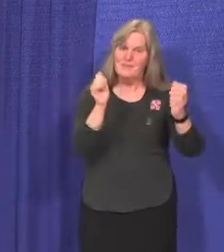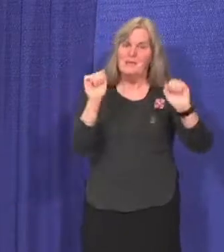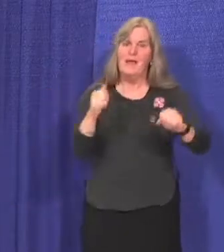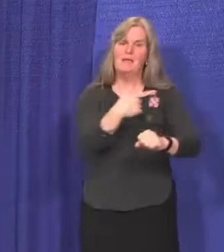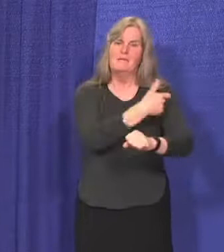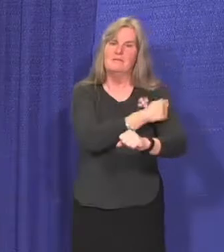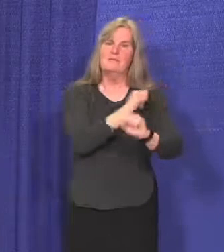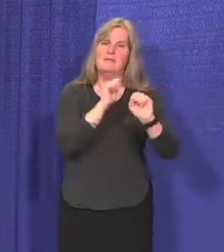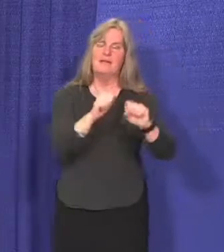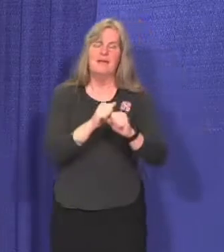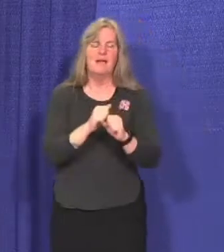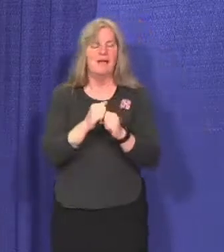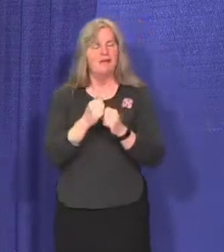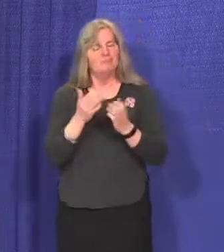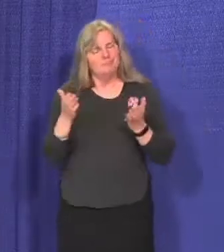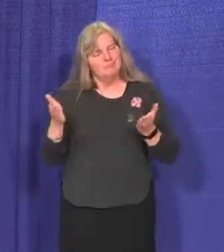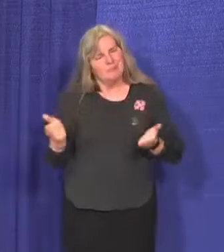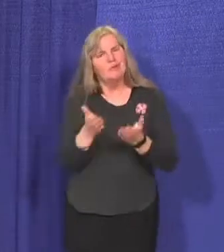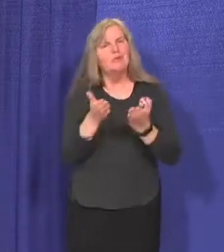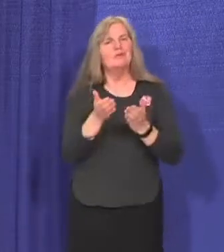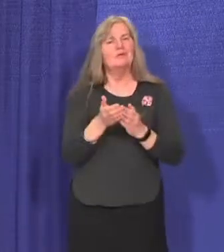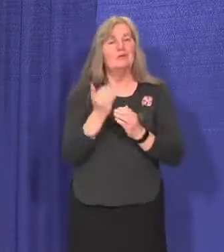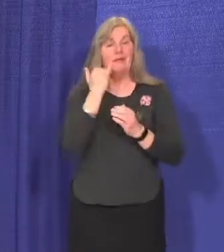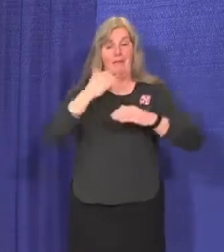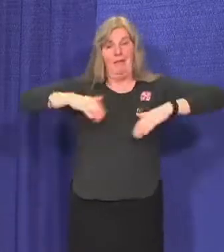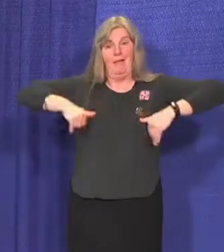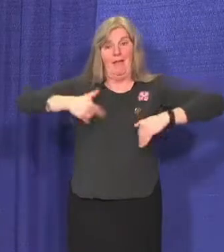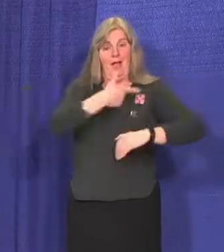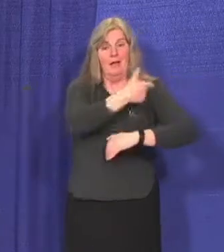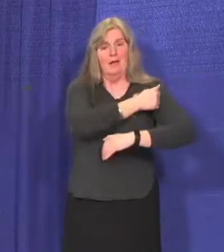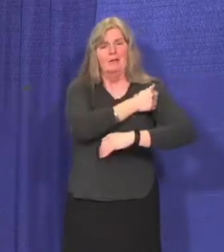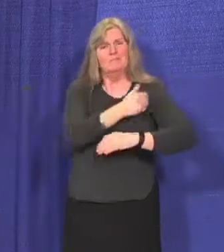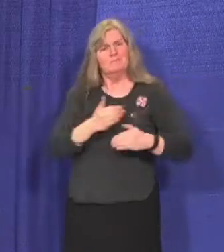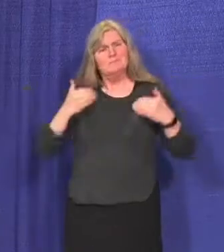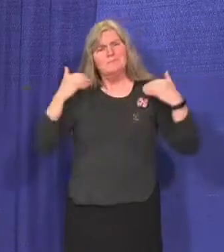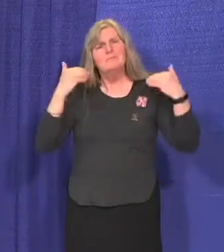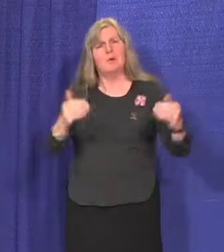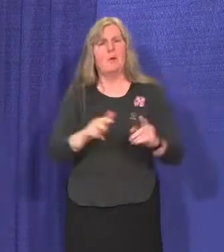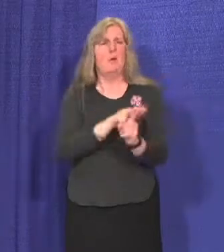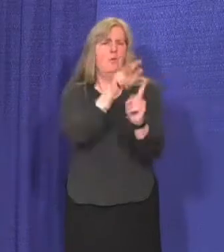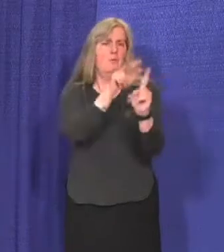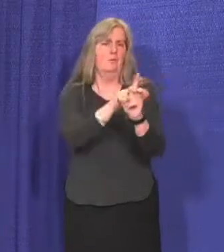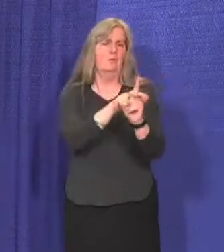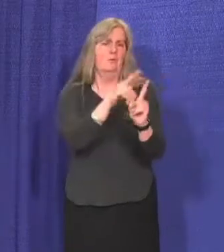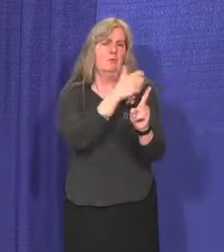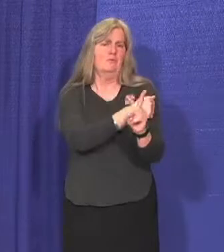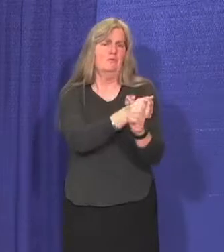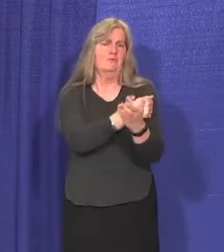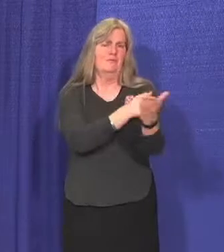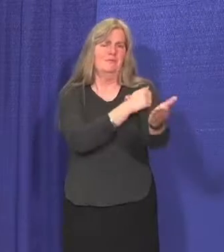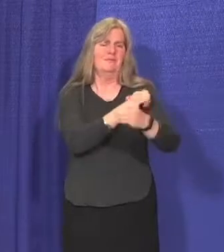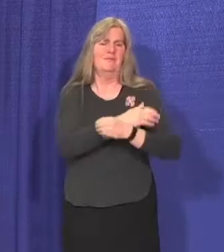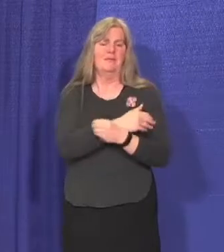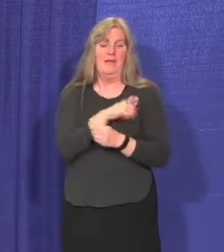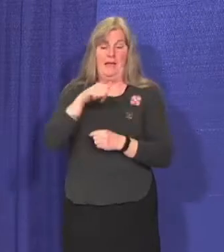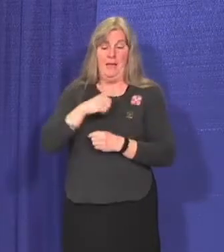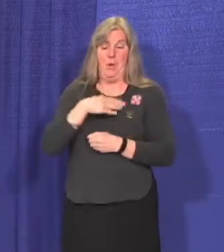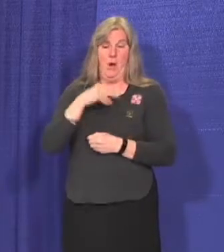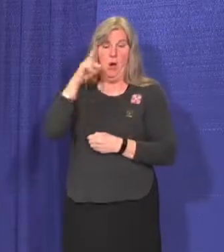Yukoners have now received their first shot and a full 63 percent have received their second shot.